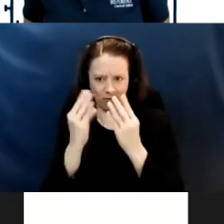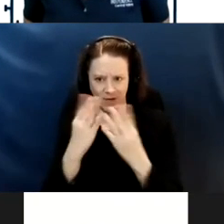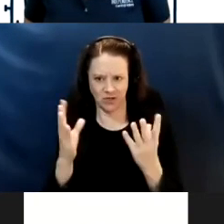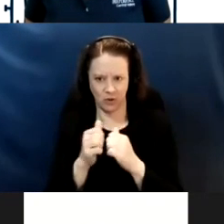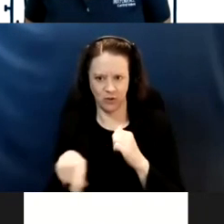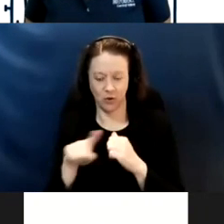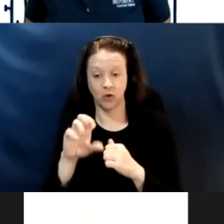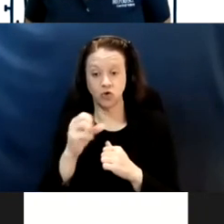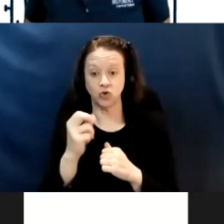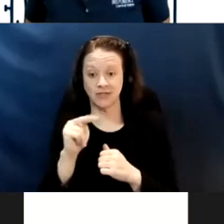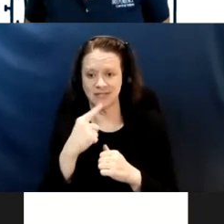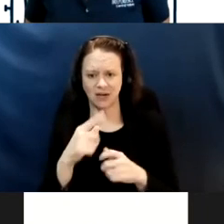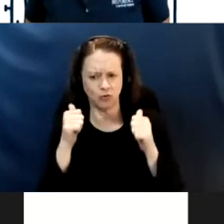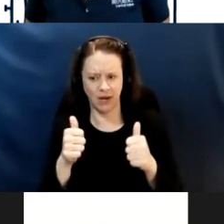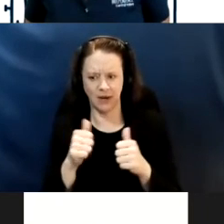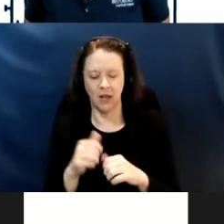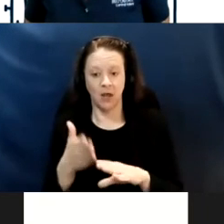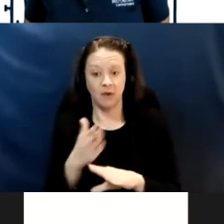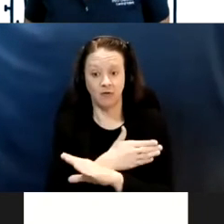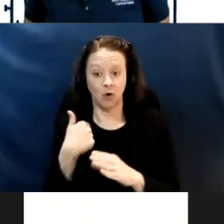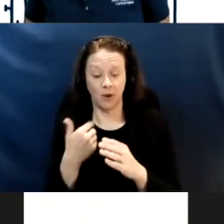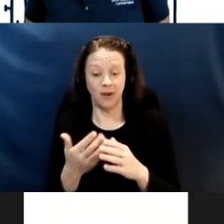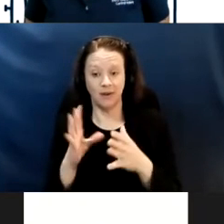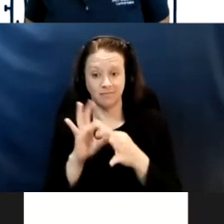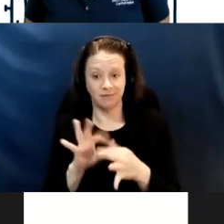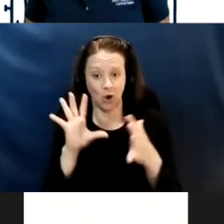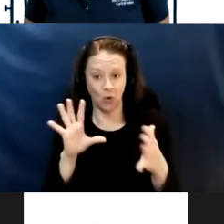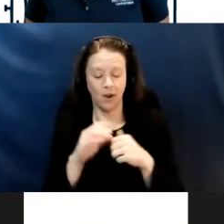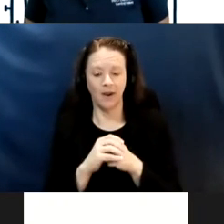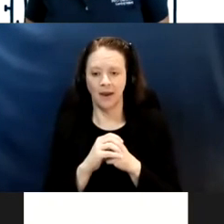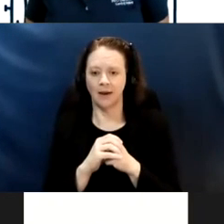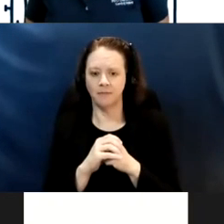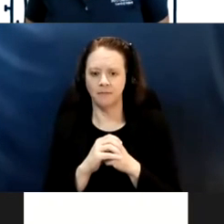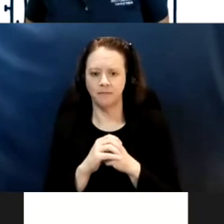[Susan] Okay, so just speaking, before we go, what do you think has been your most,